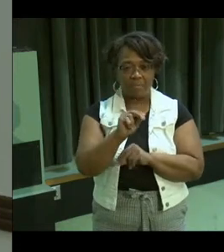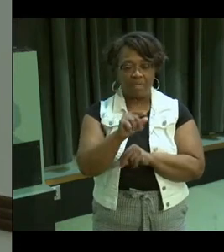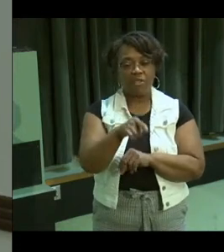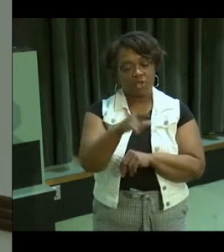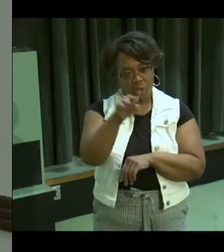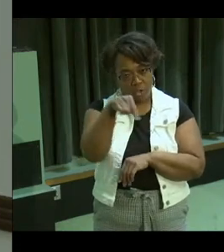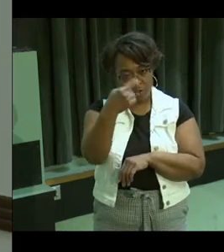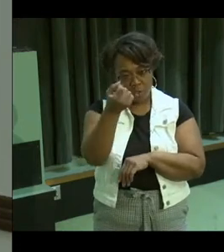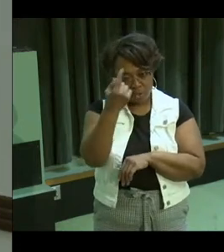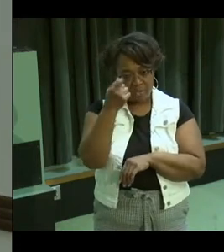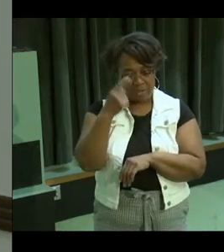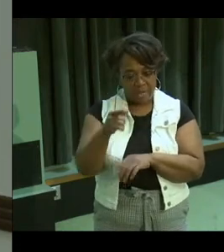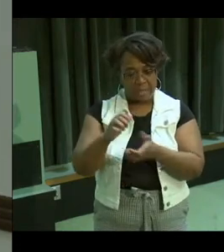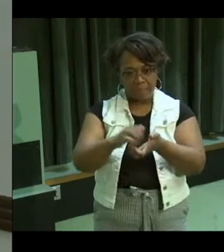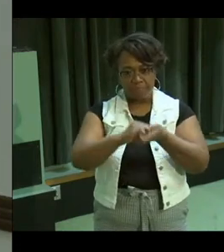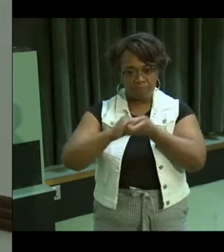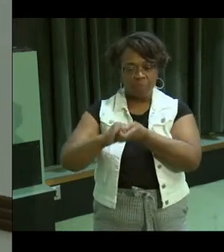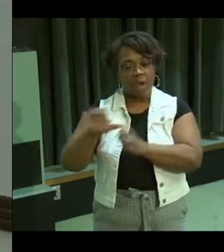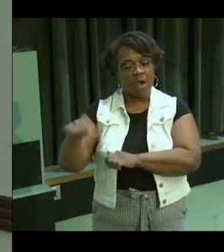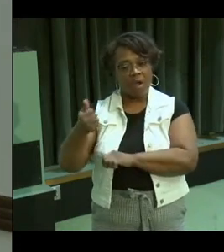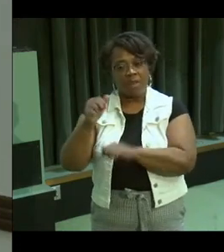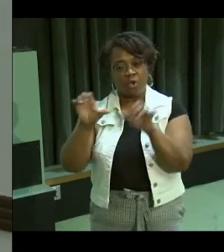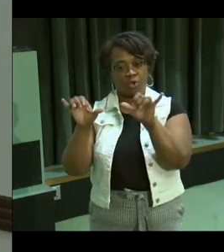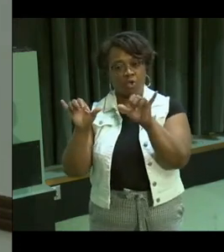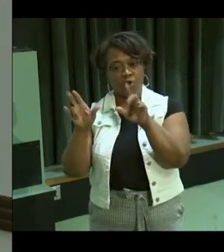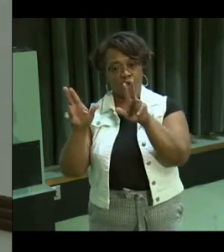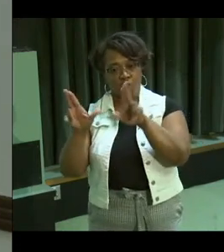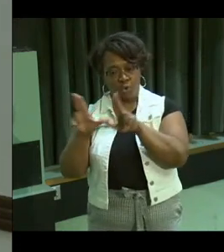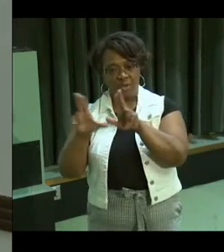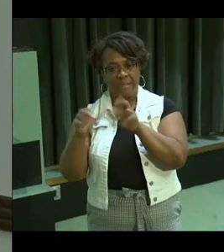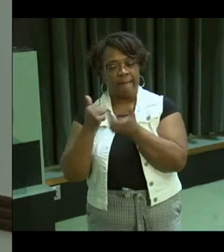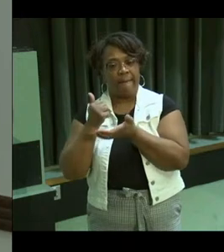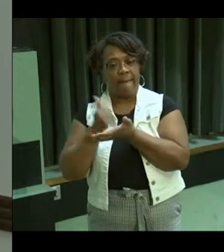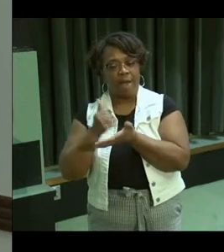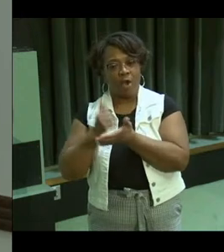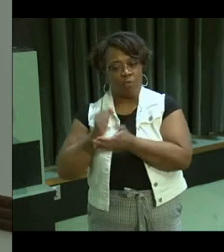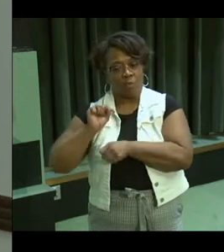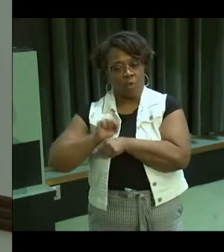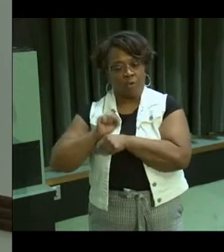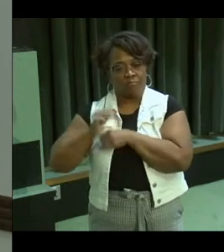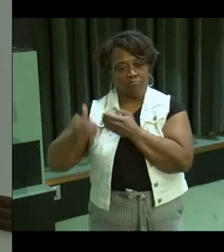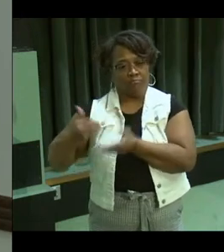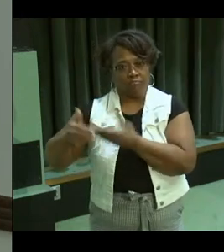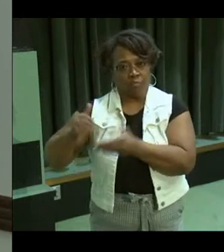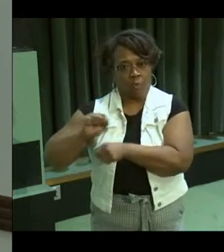understands that solidarity with other unions is the labor's